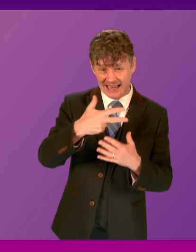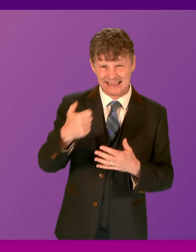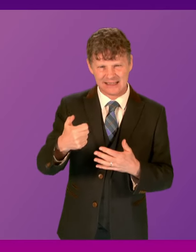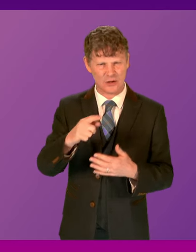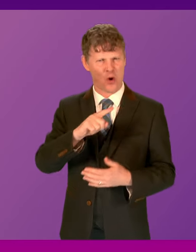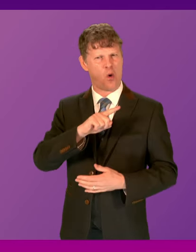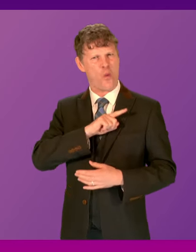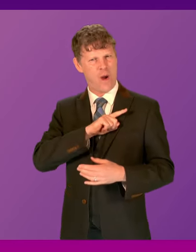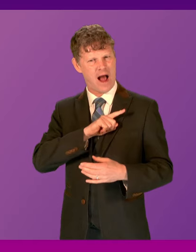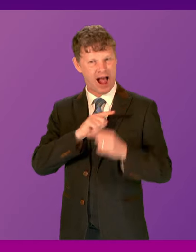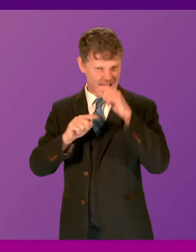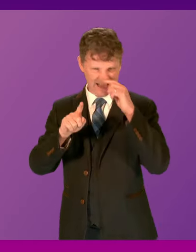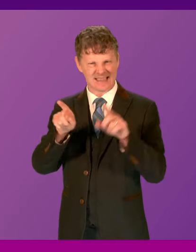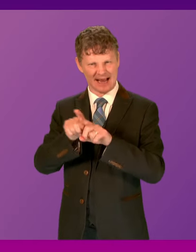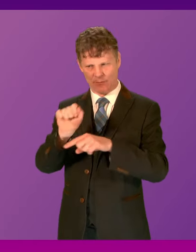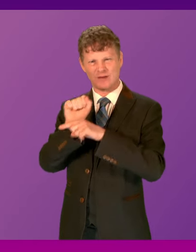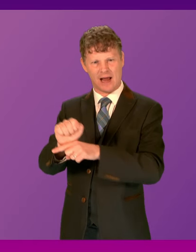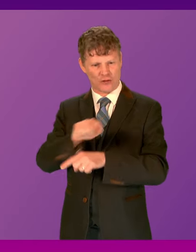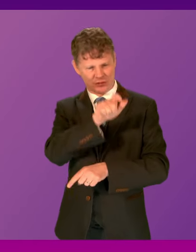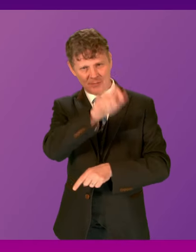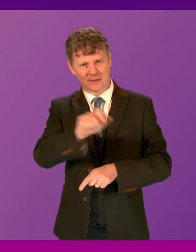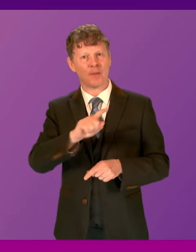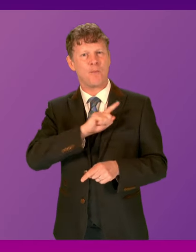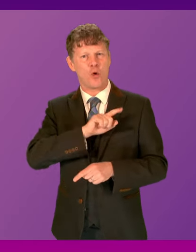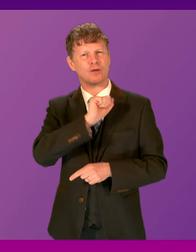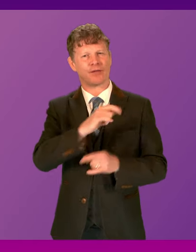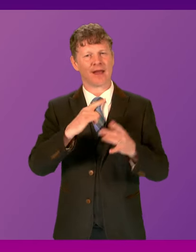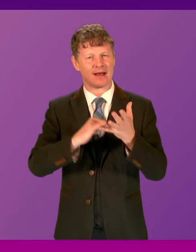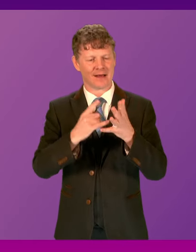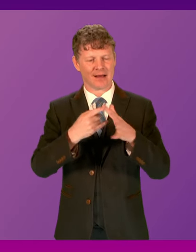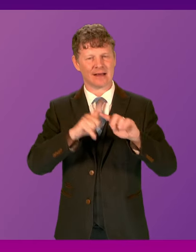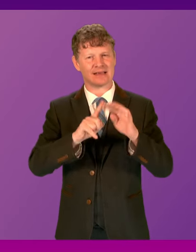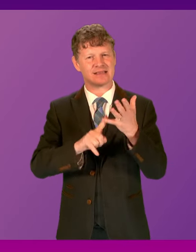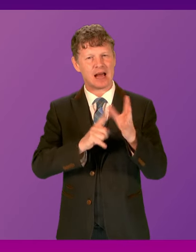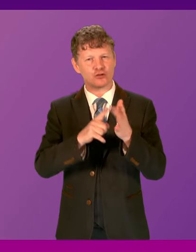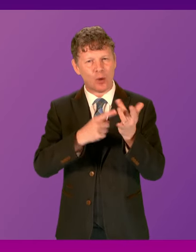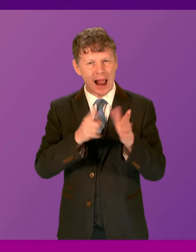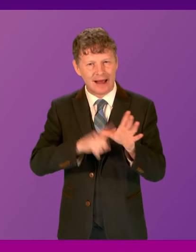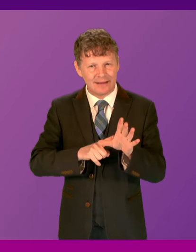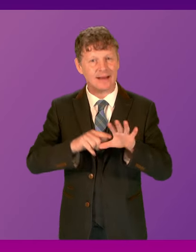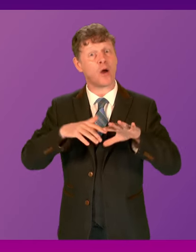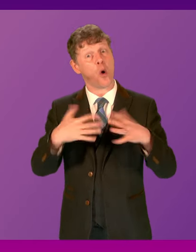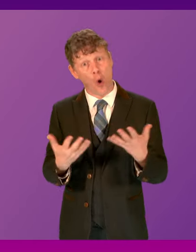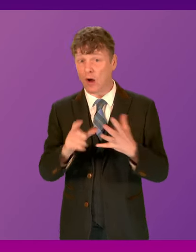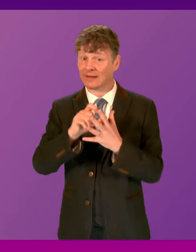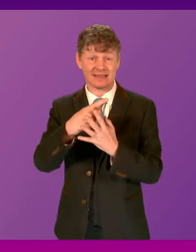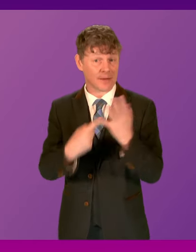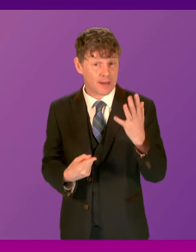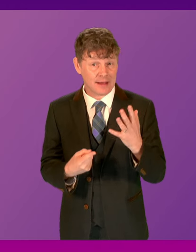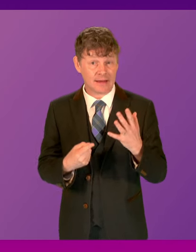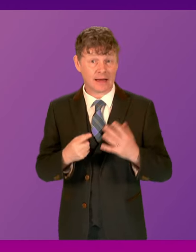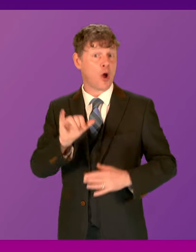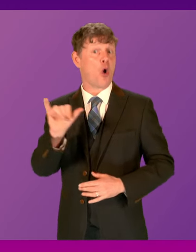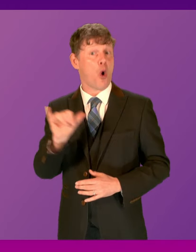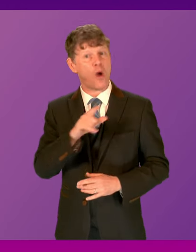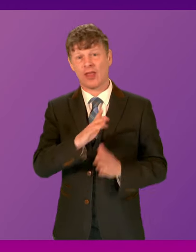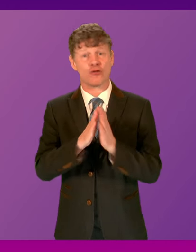protection not exist for people based on their sexuality, disability or religion?